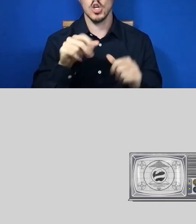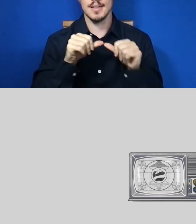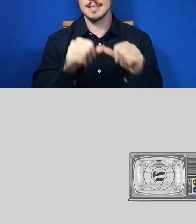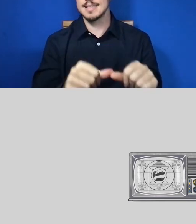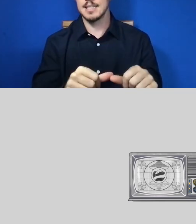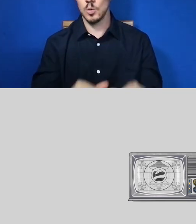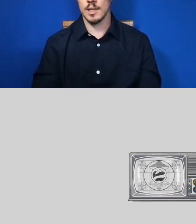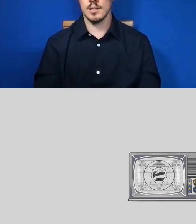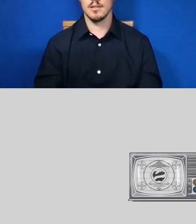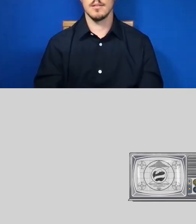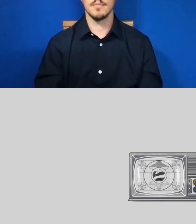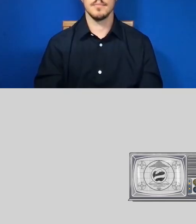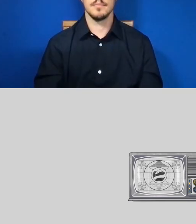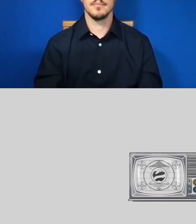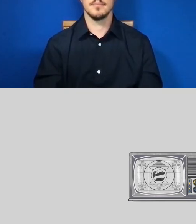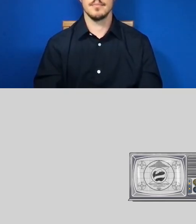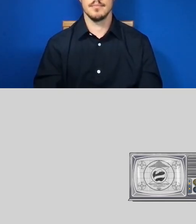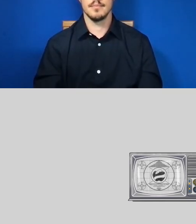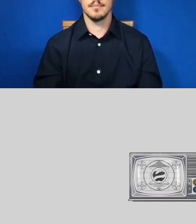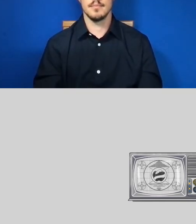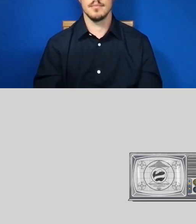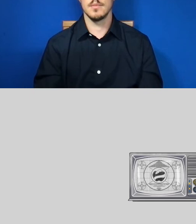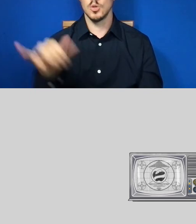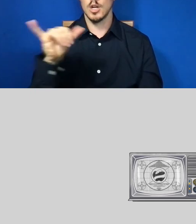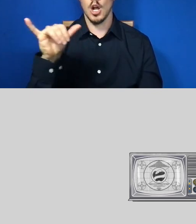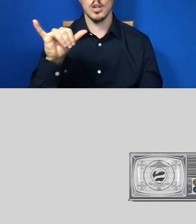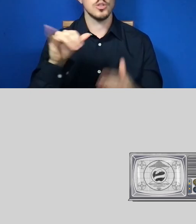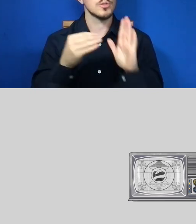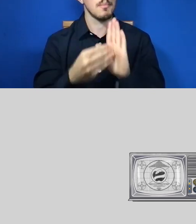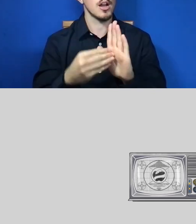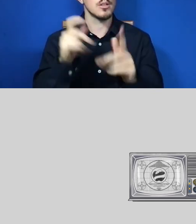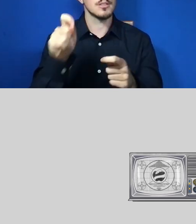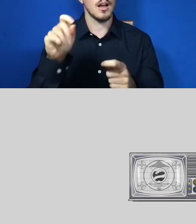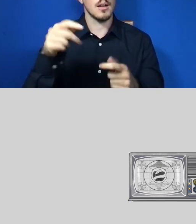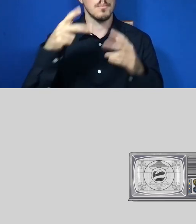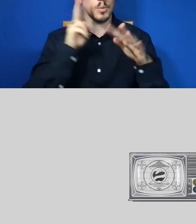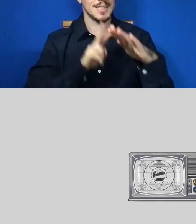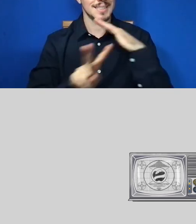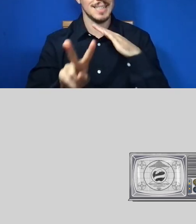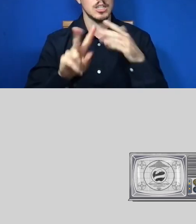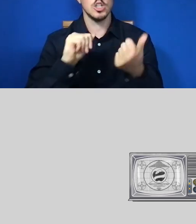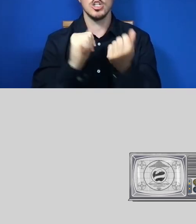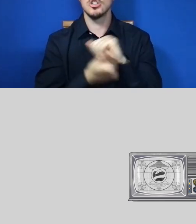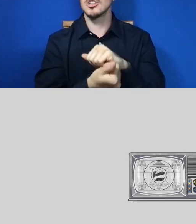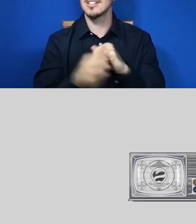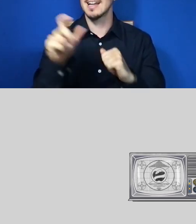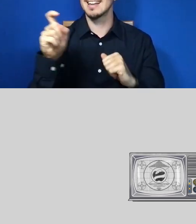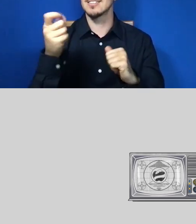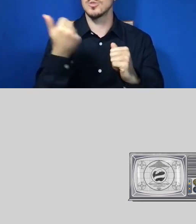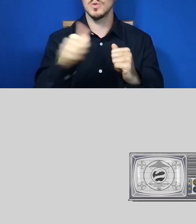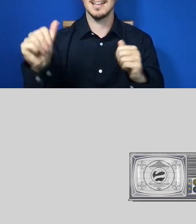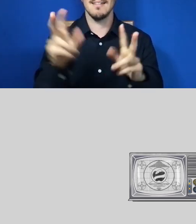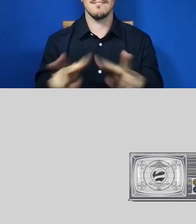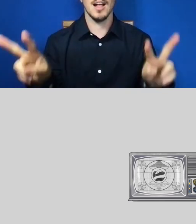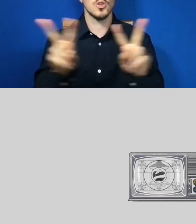is continuing here. And you can also do model.predict and change X to any value you want